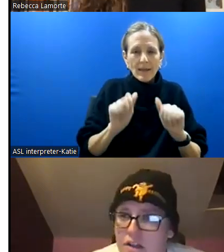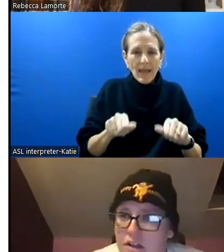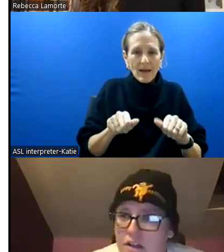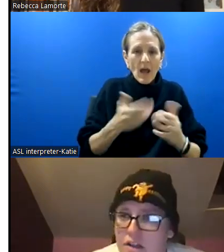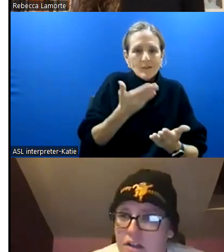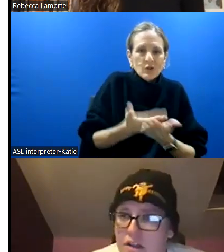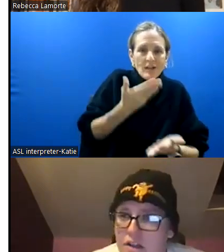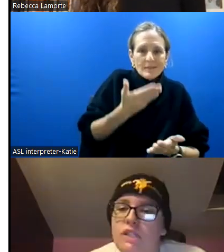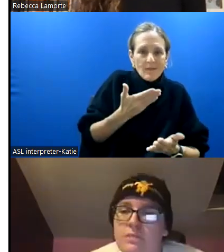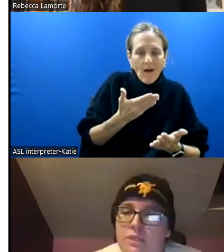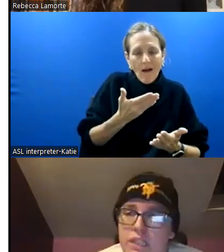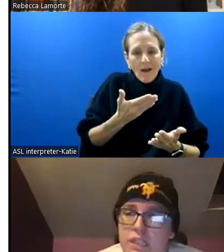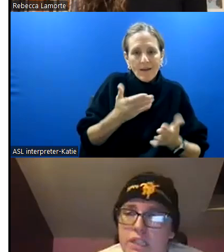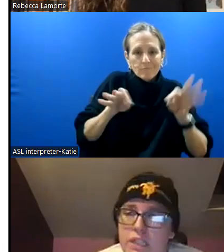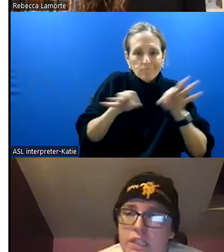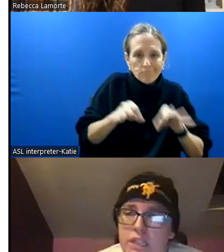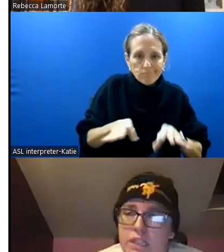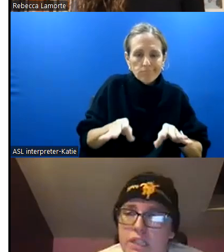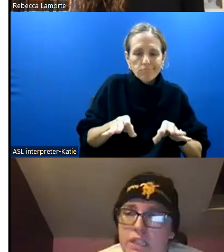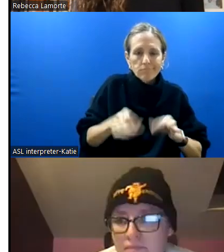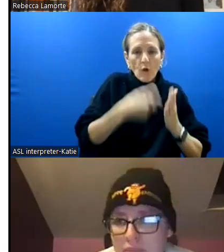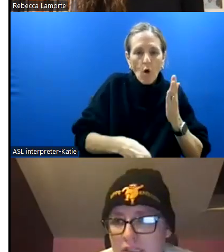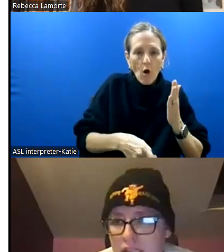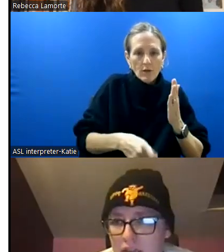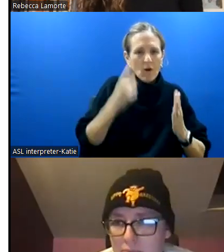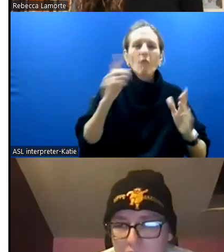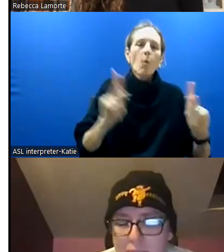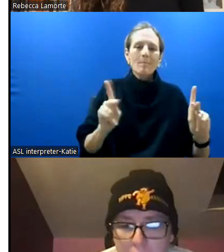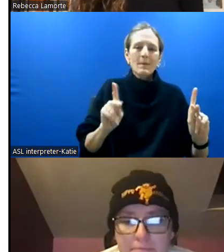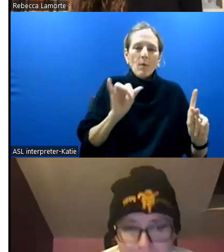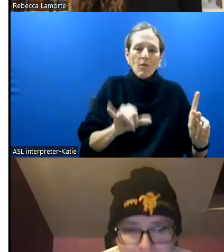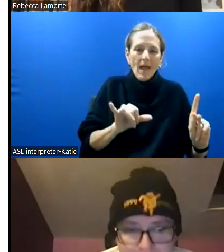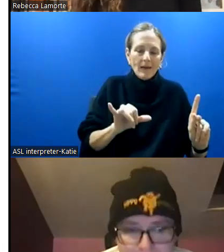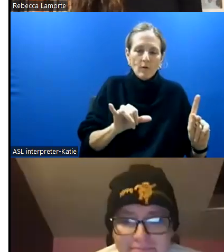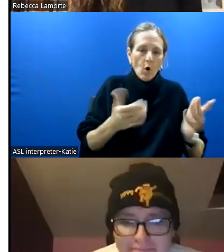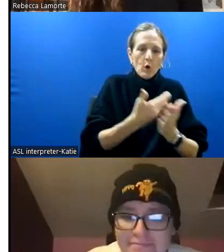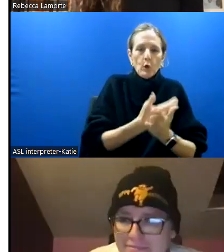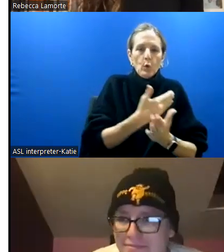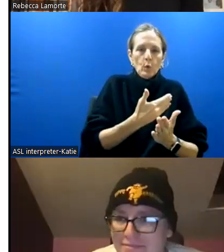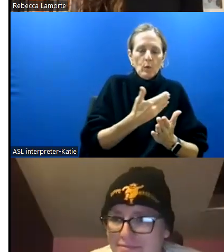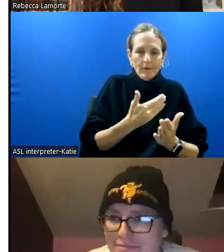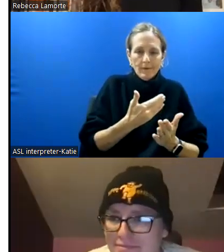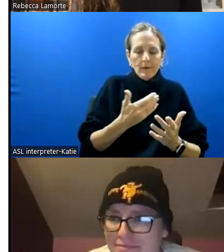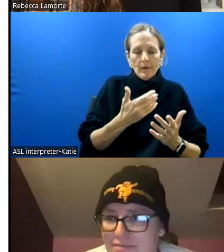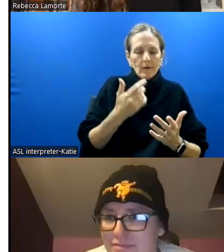who are new to disability access and disability justice. Something I'm thinking about. Absolutely, and, you know,